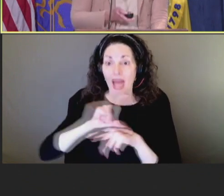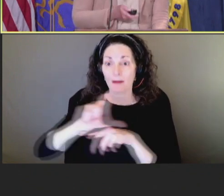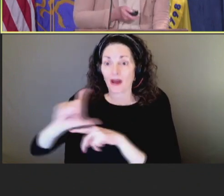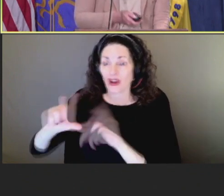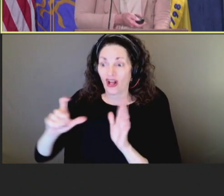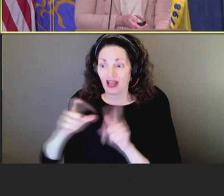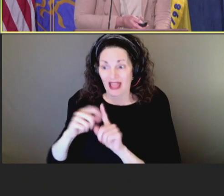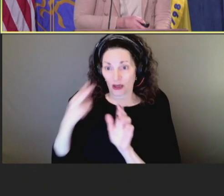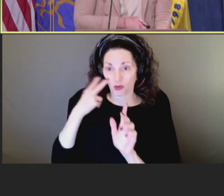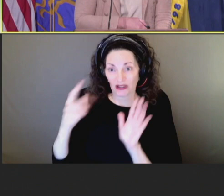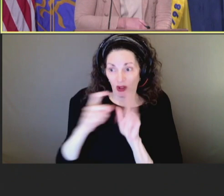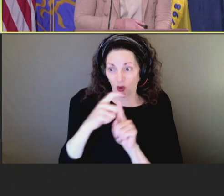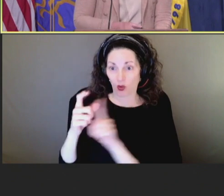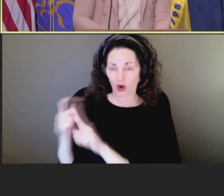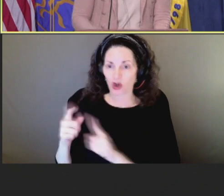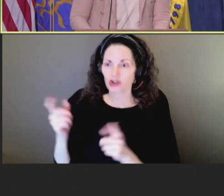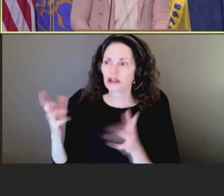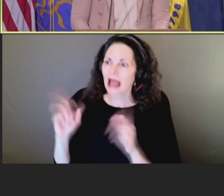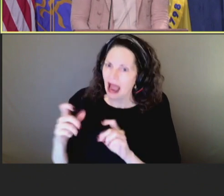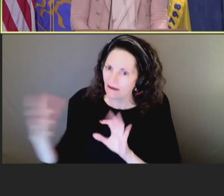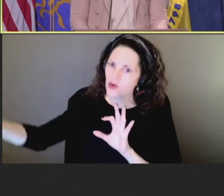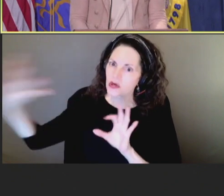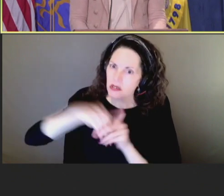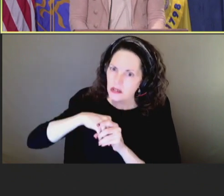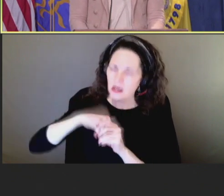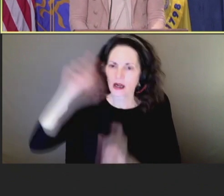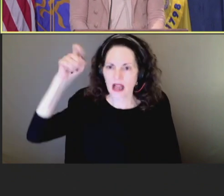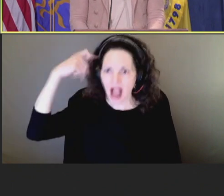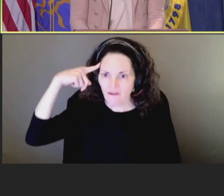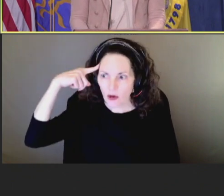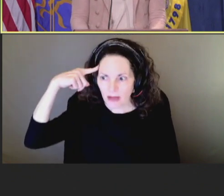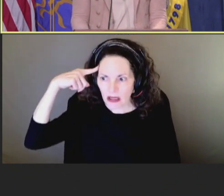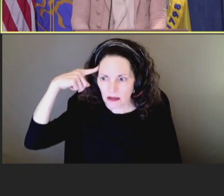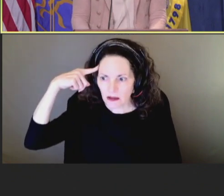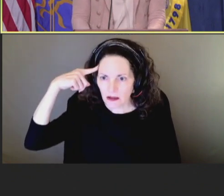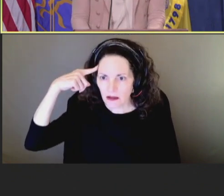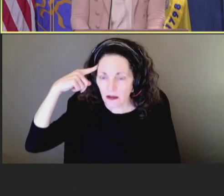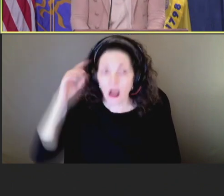We have already moved scientists out of their silos. This is our team. So, we have